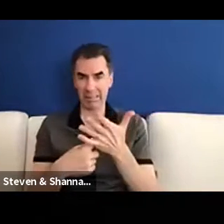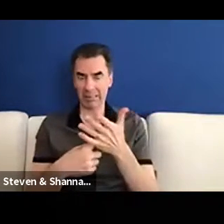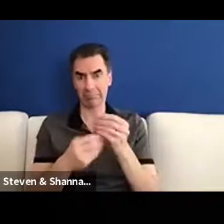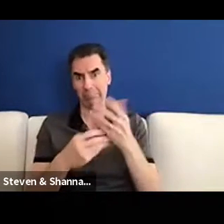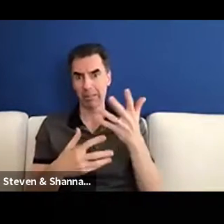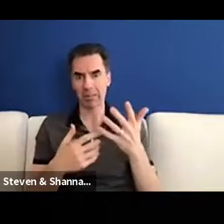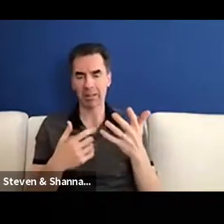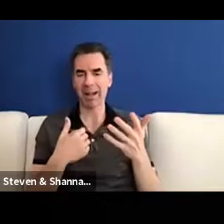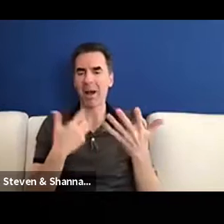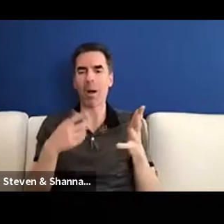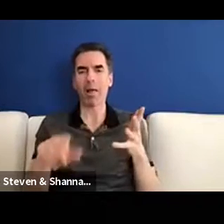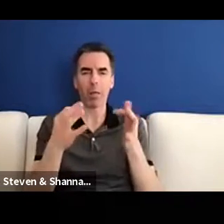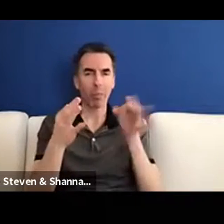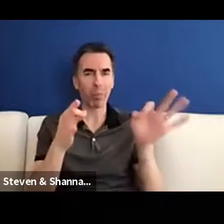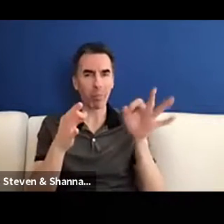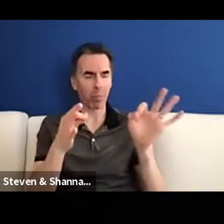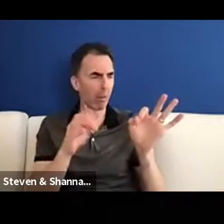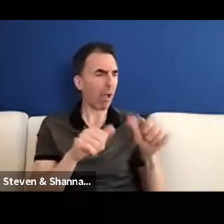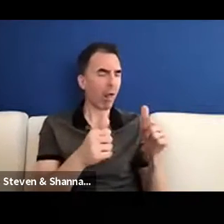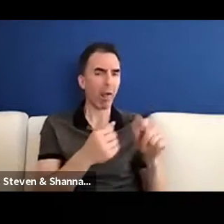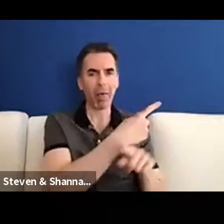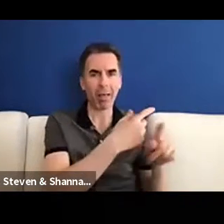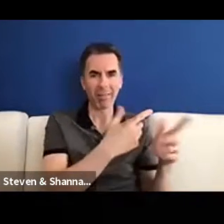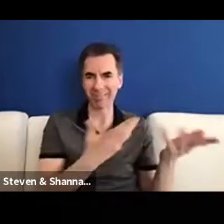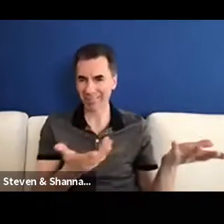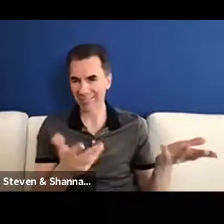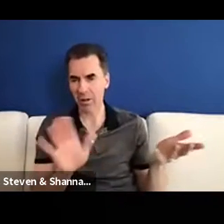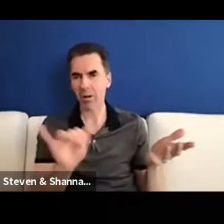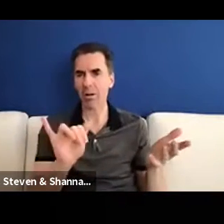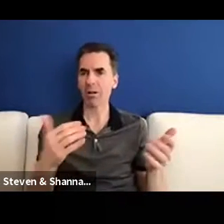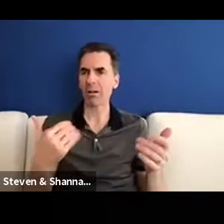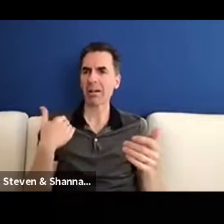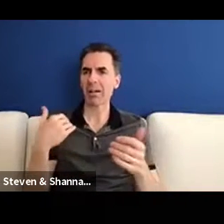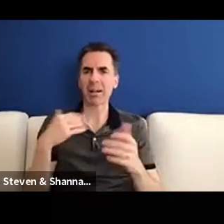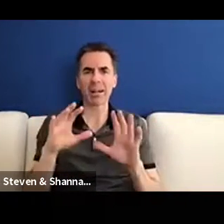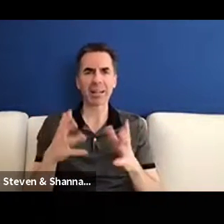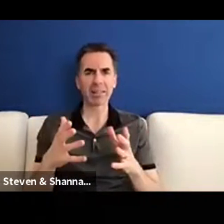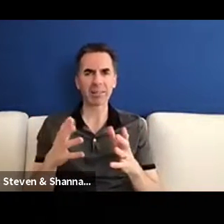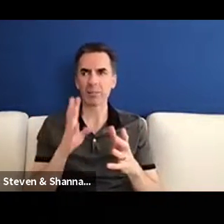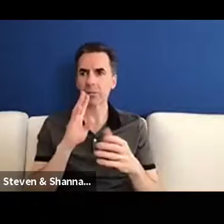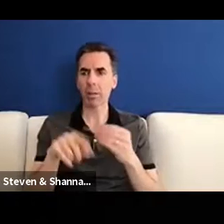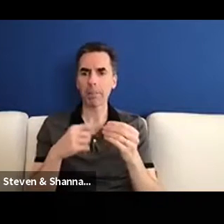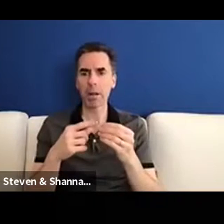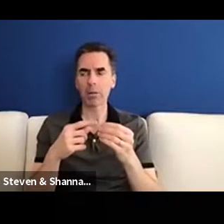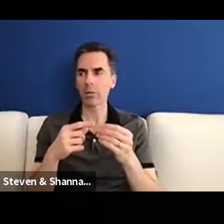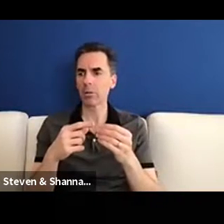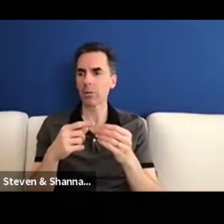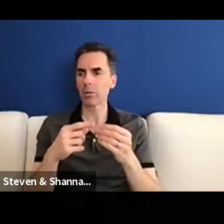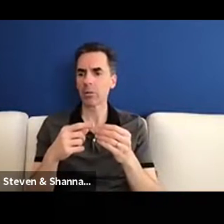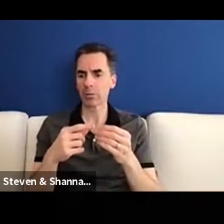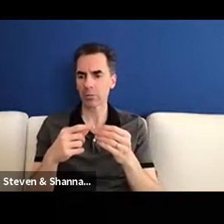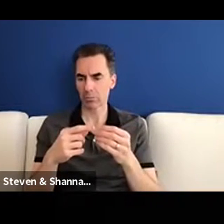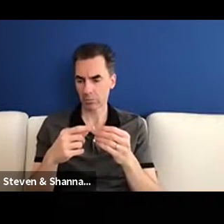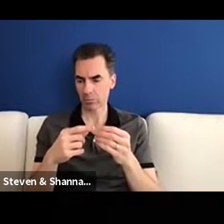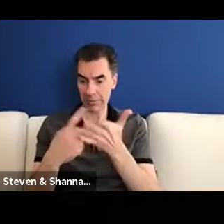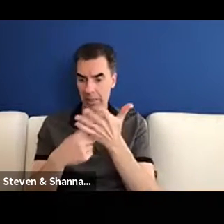And then I saw, I think in the last class about breakout, or breaking the discussion into small groups, maybe that would help. I